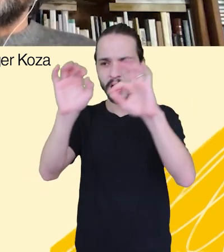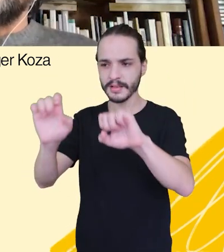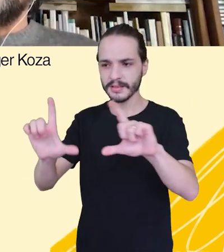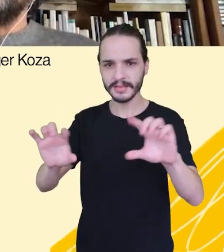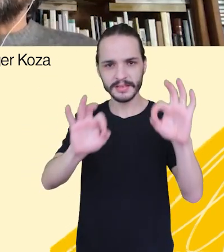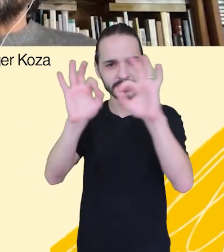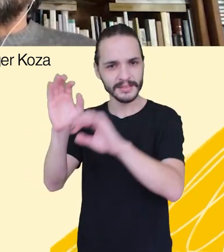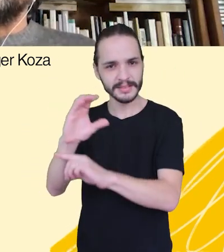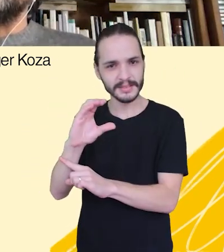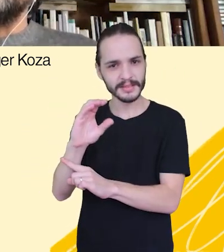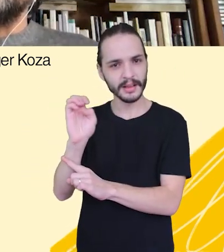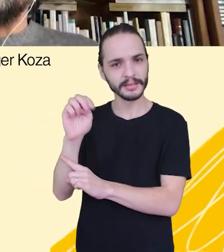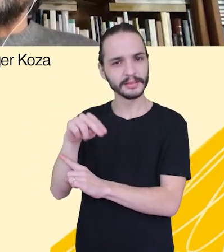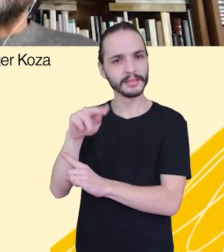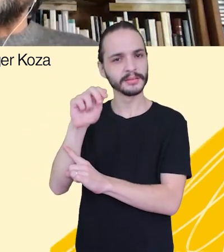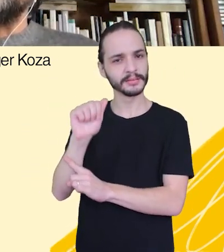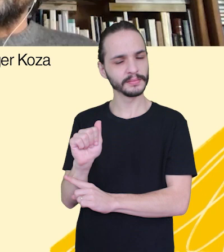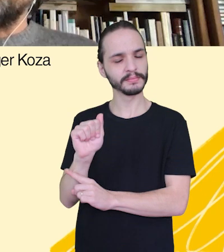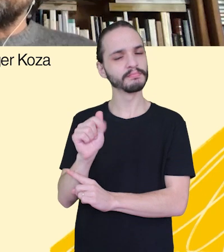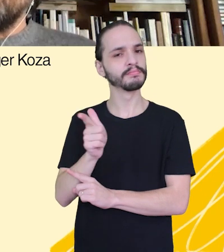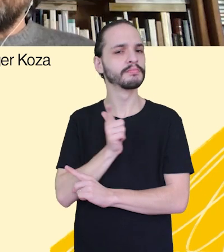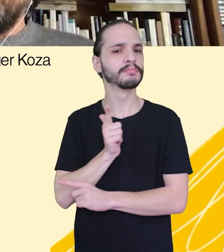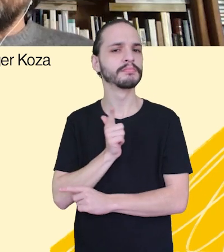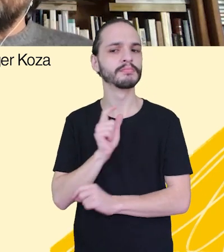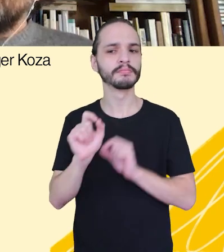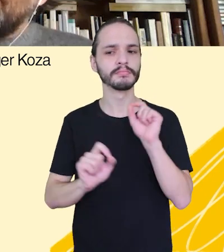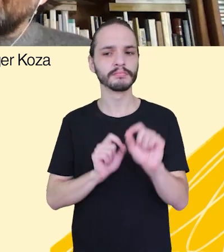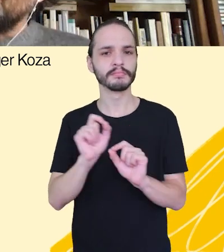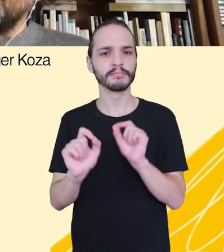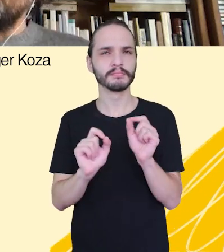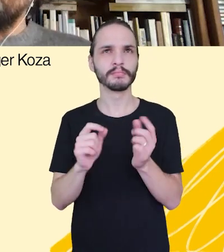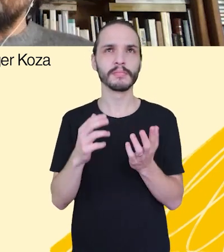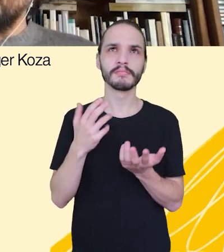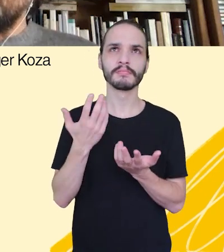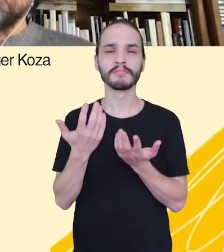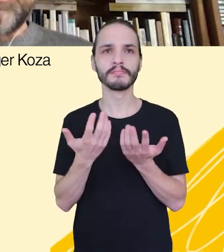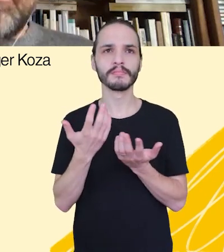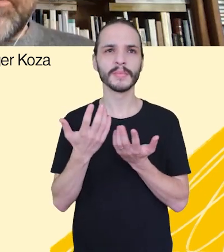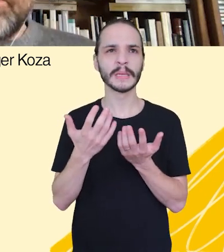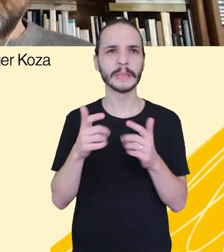There was a kind of... I wouldnít say a shift